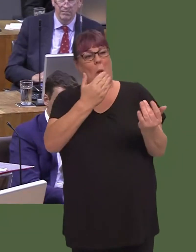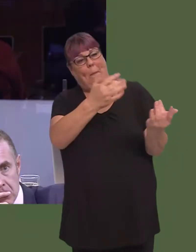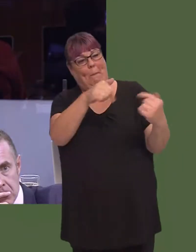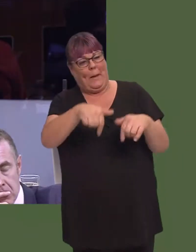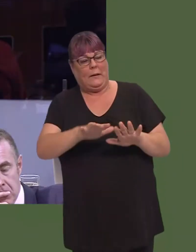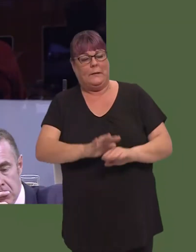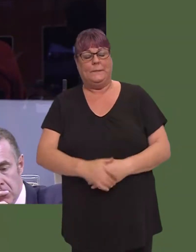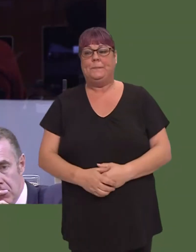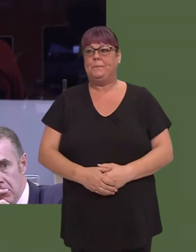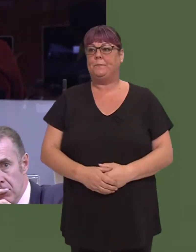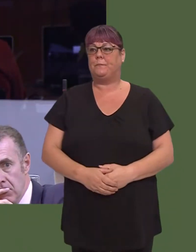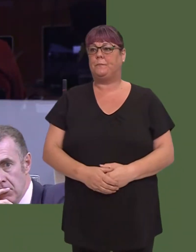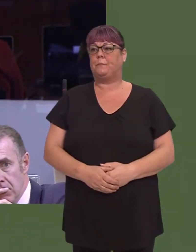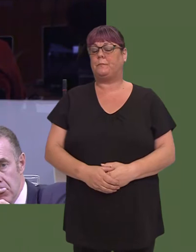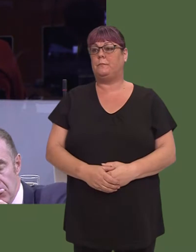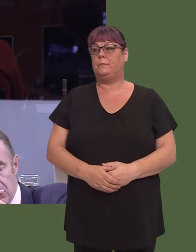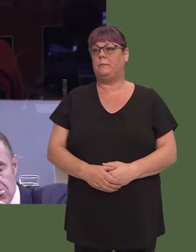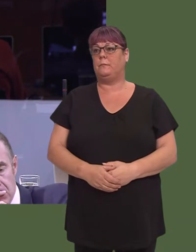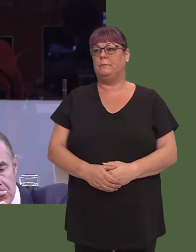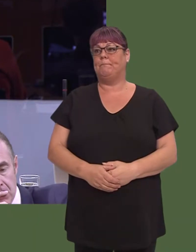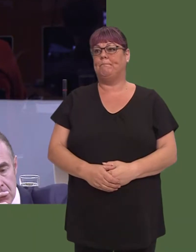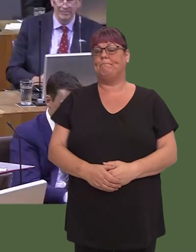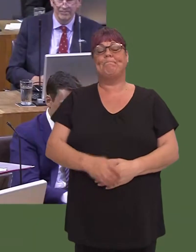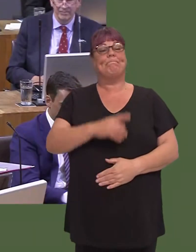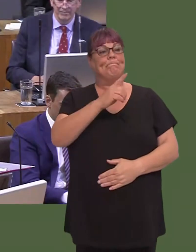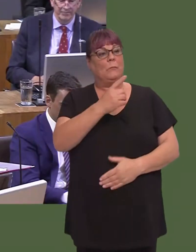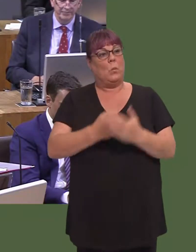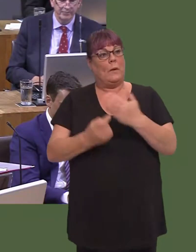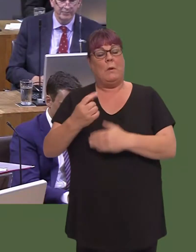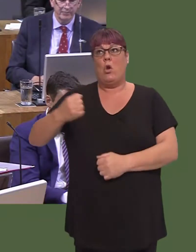I've already given the figures in terms of the finances and in terms of the children